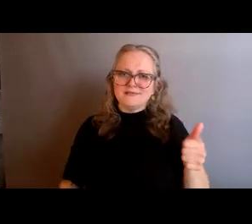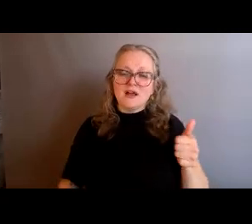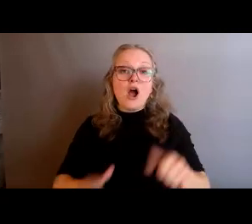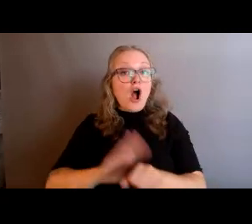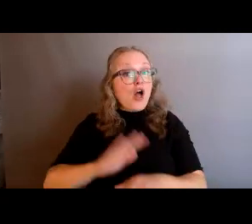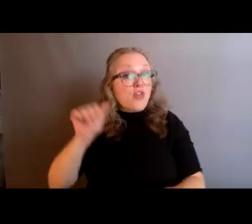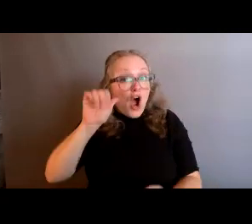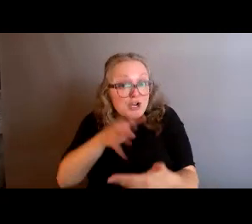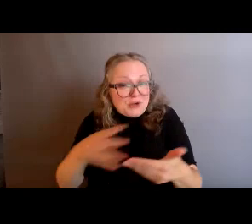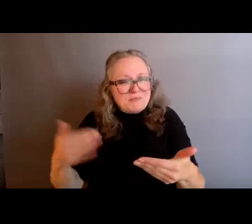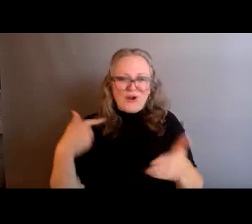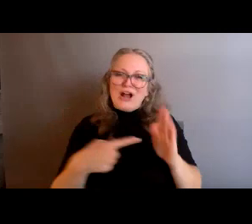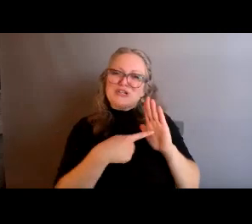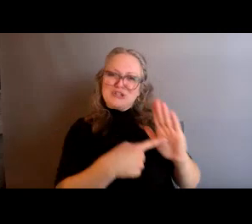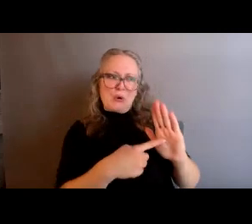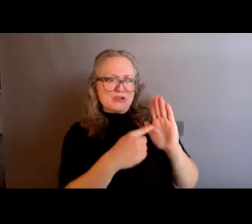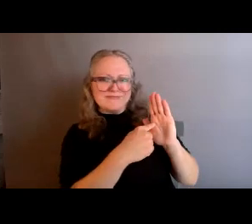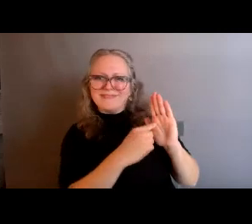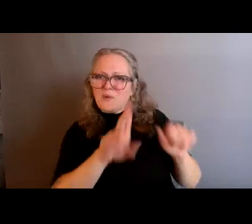They did. They did get 100%,